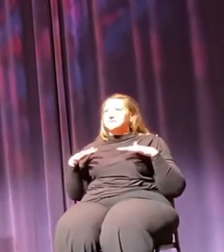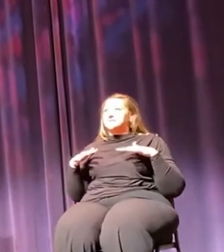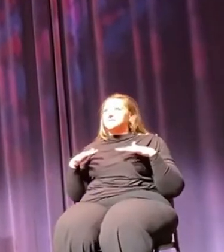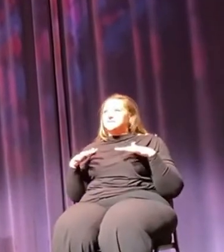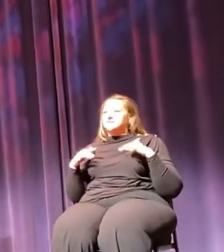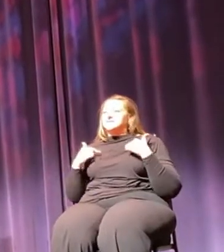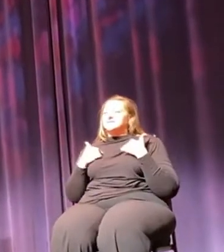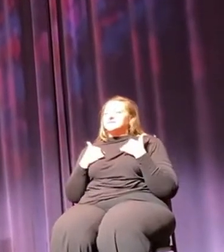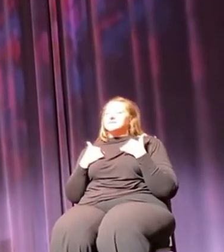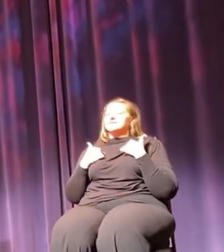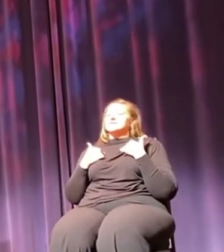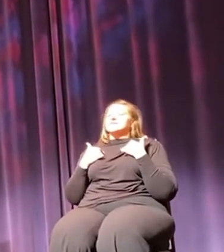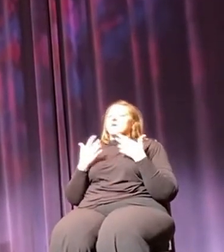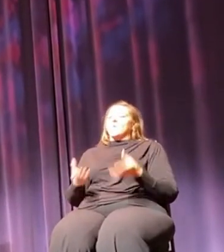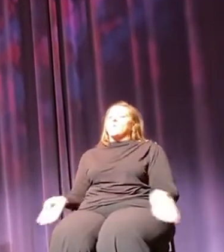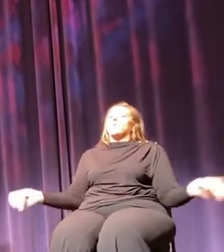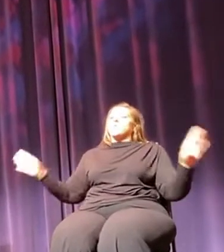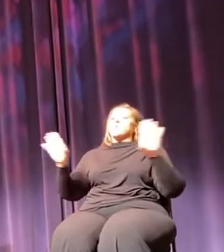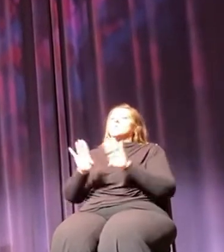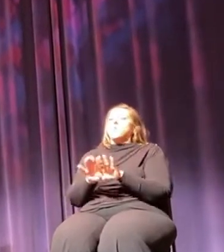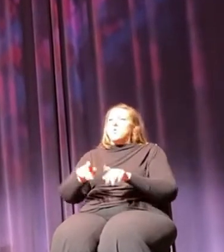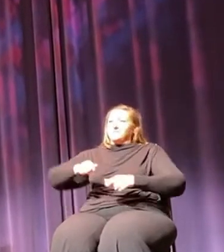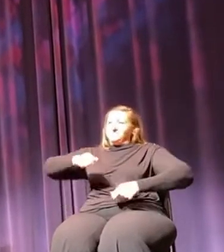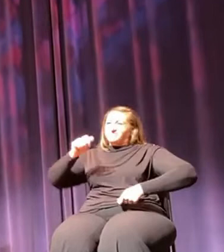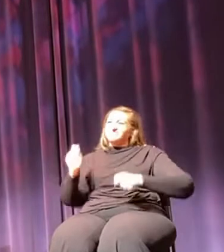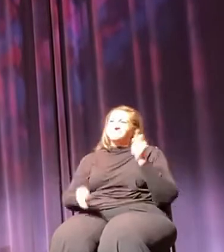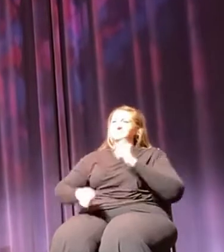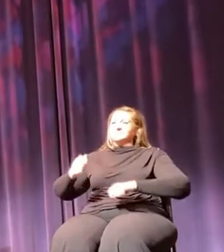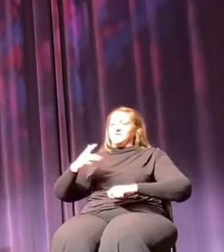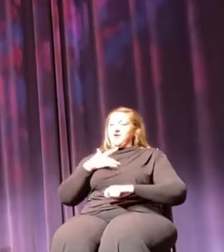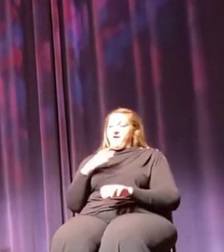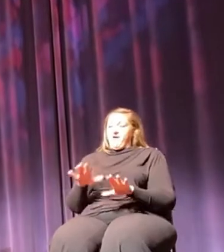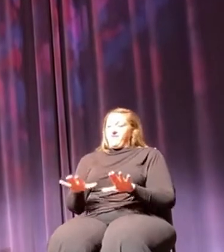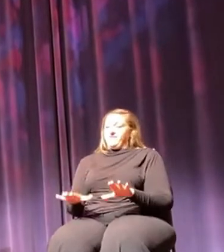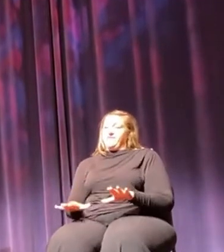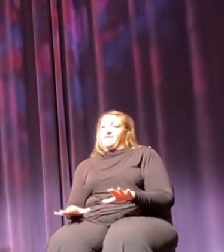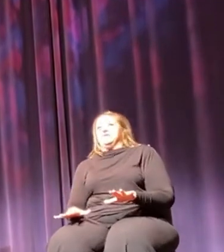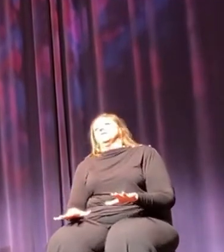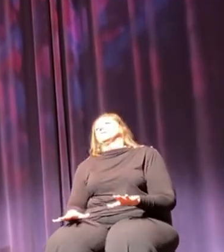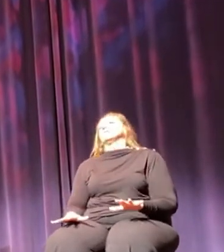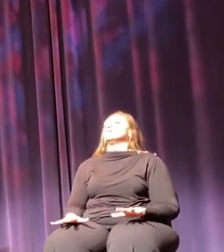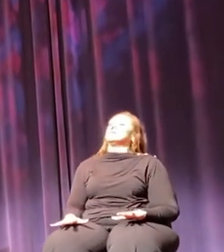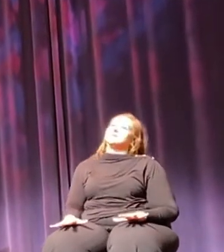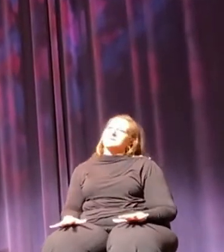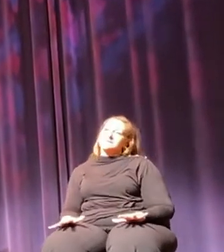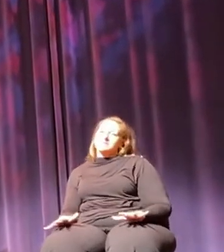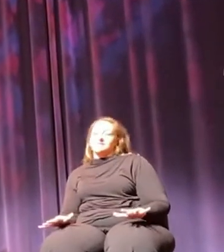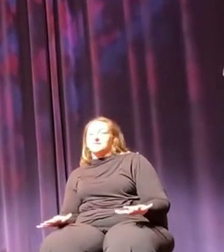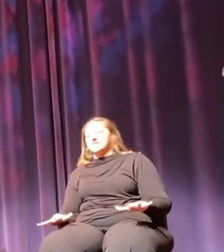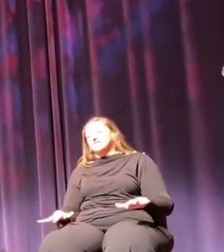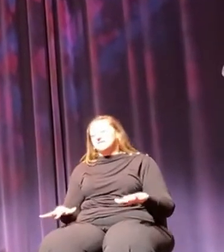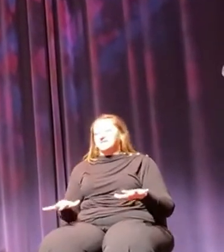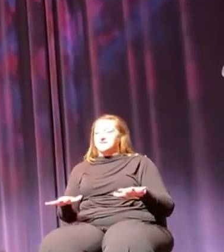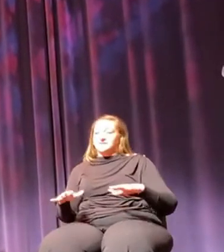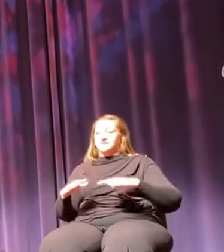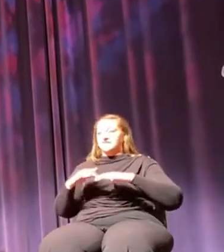At close of the last drumbeat, our feet sank into damp dark soil.